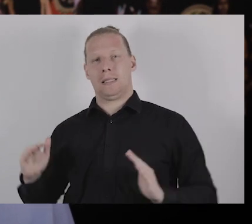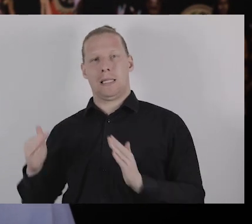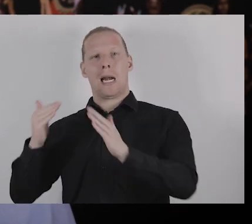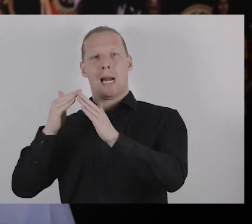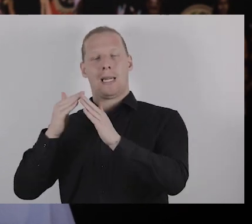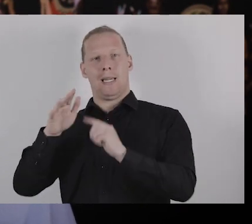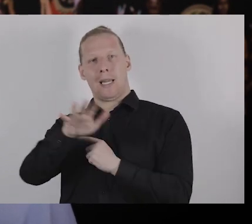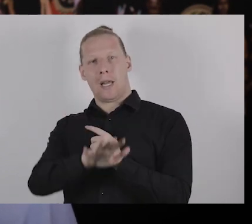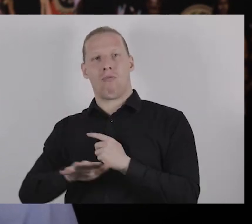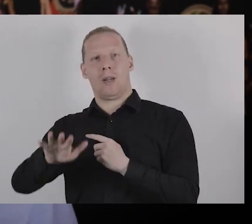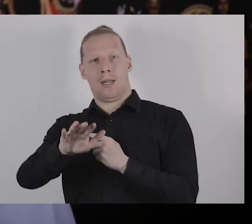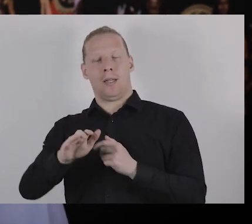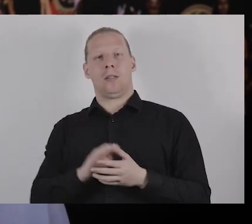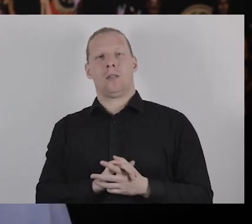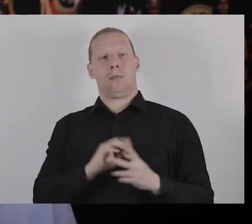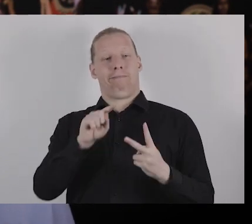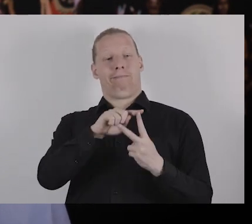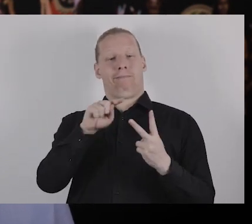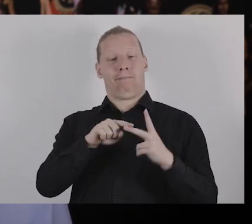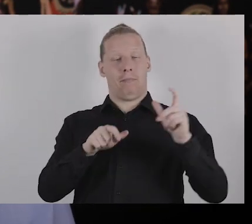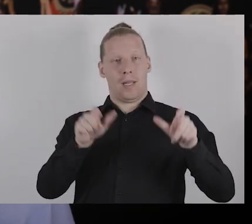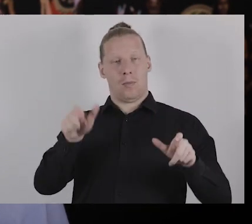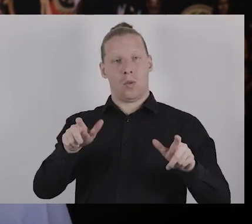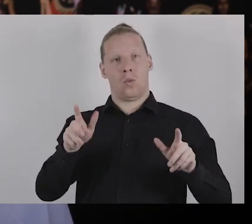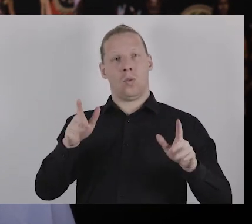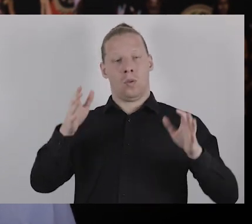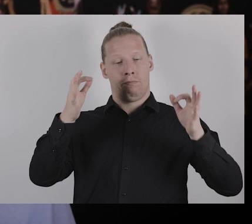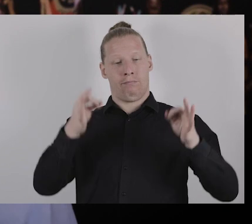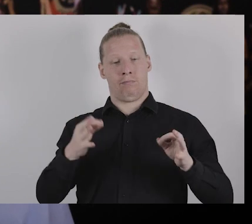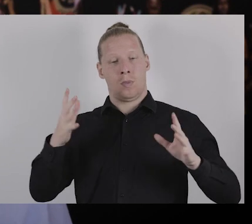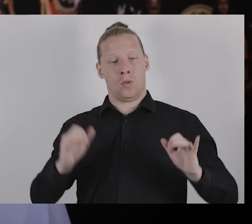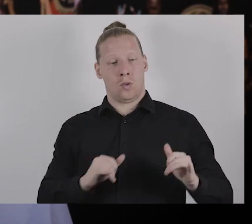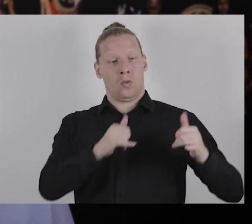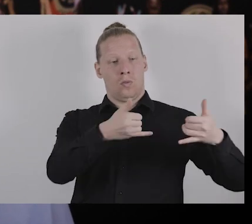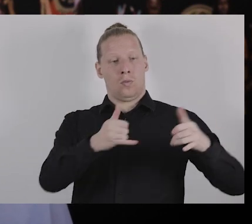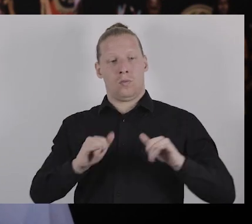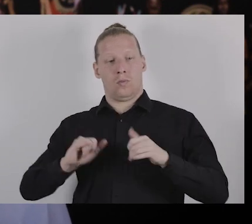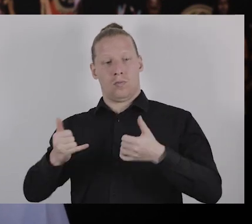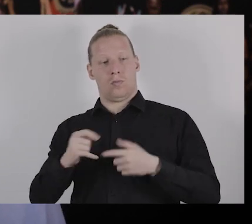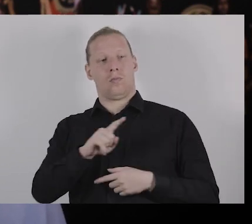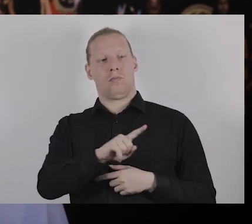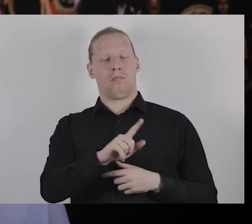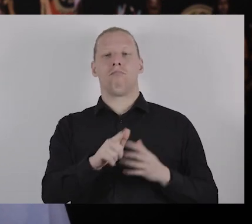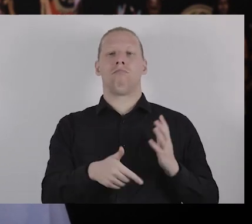The winners of the Tohu Whakamānawa o Te Matatini this year